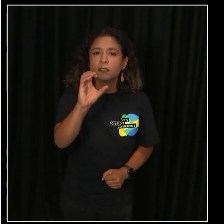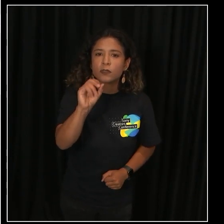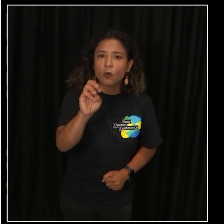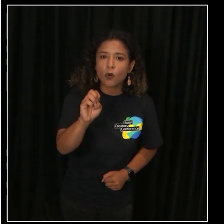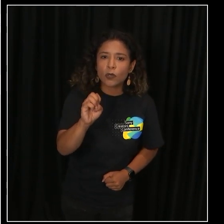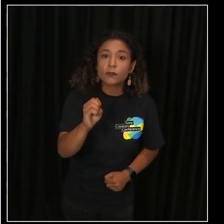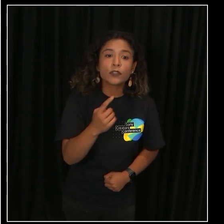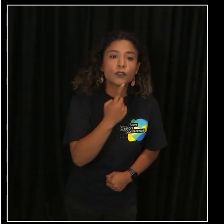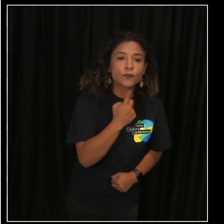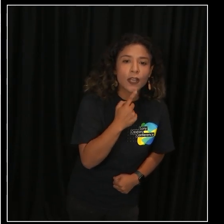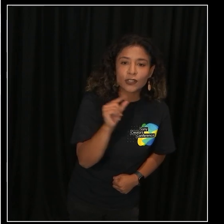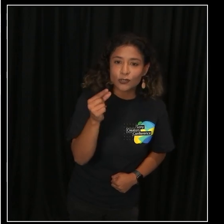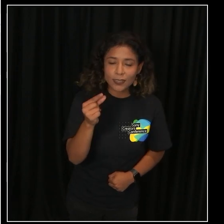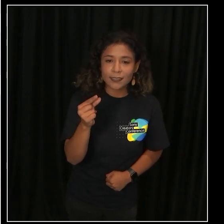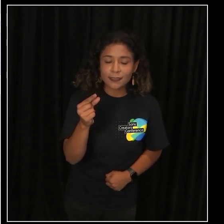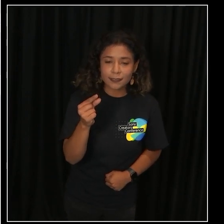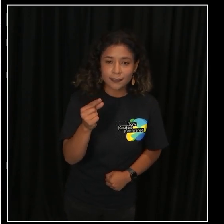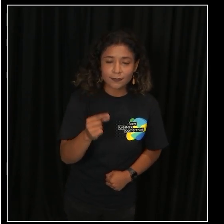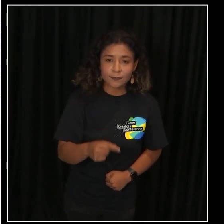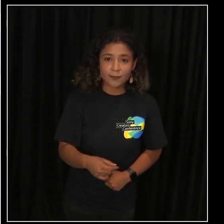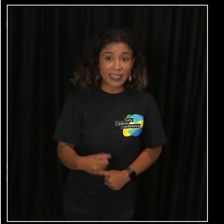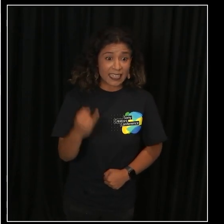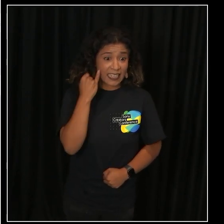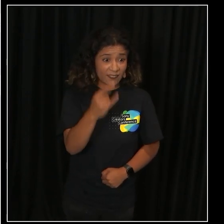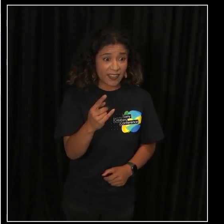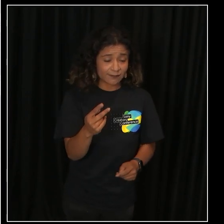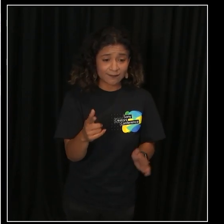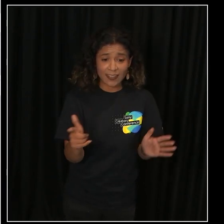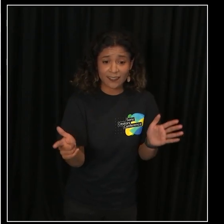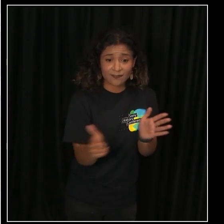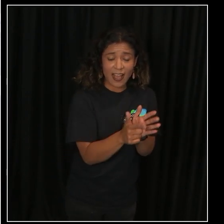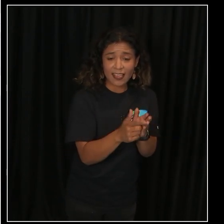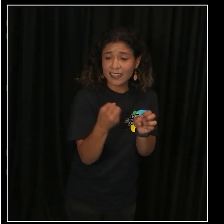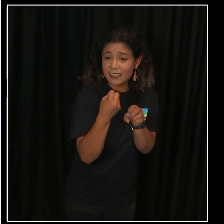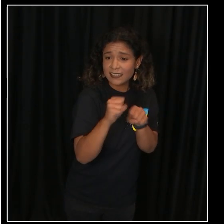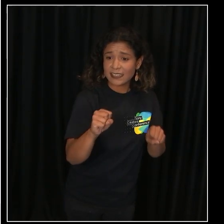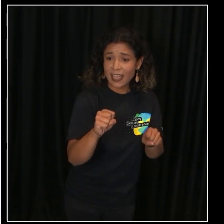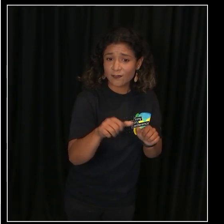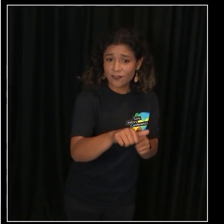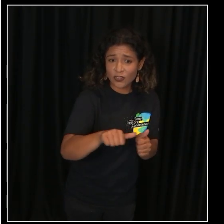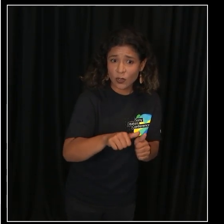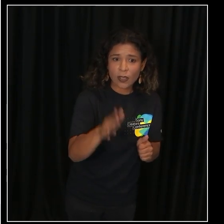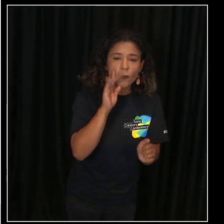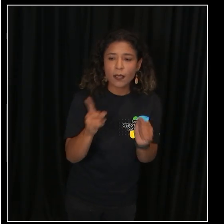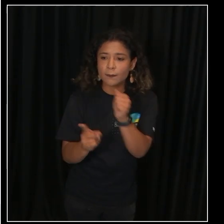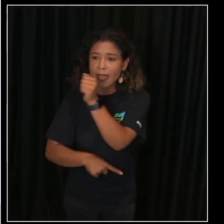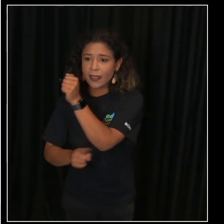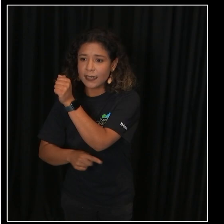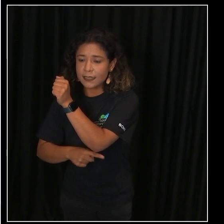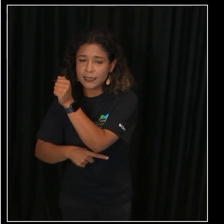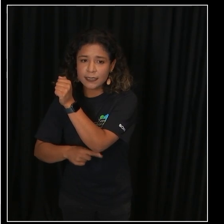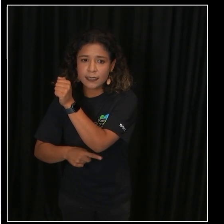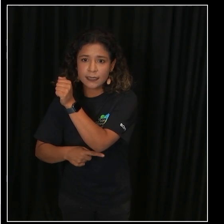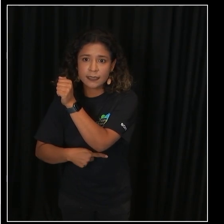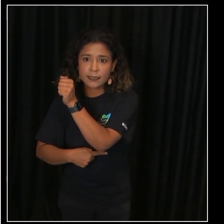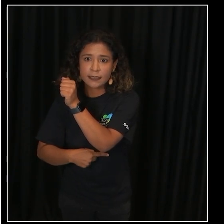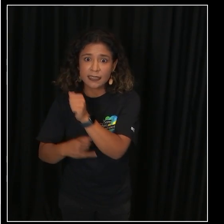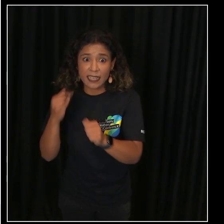So if the NeRF starts violating the safe zone, we start penalizing it. If it starts filling up the mass, then we say thumbs up.